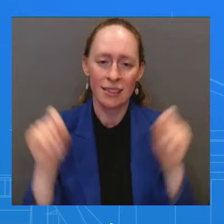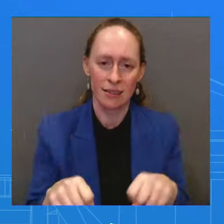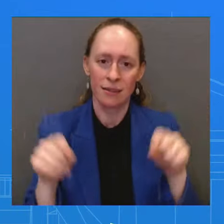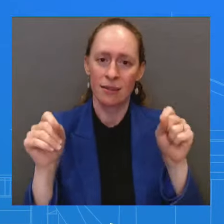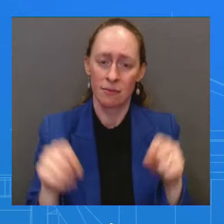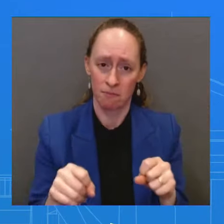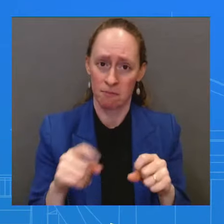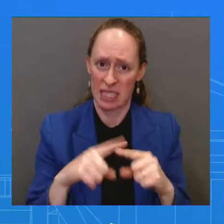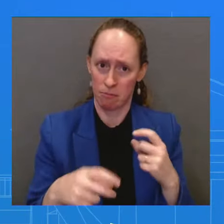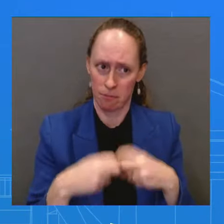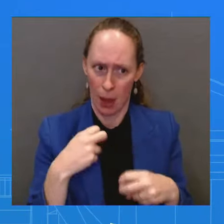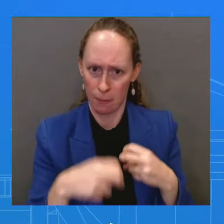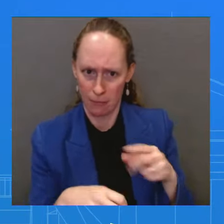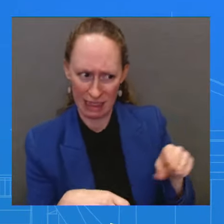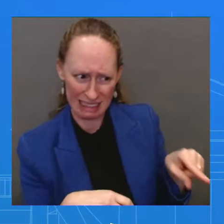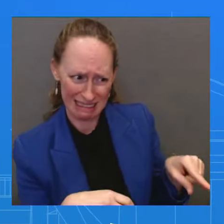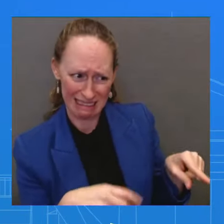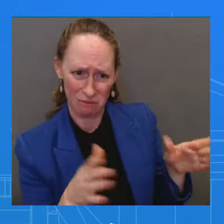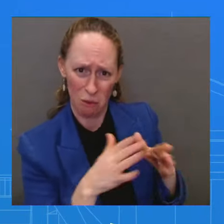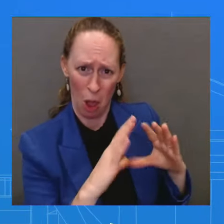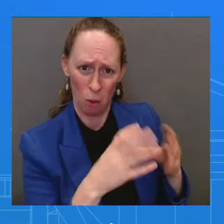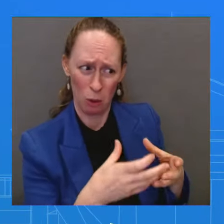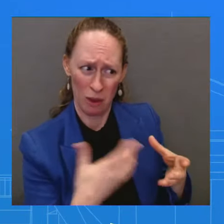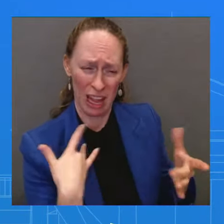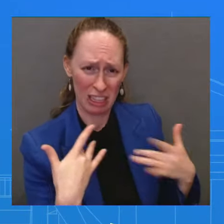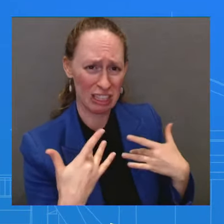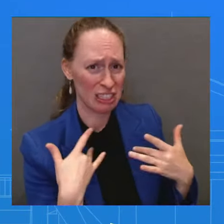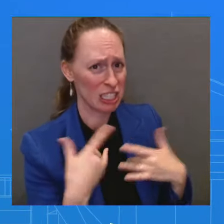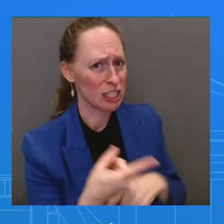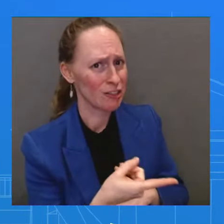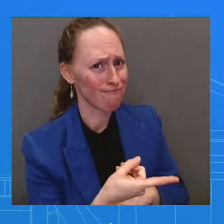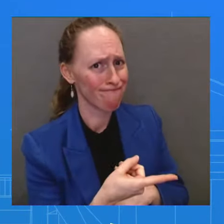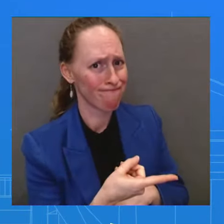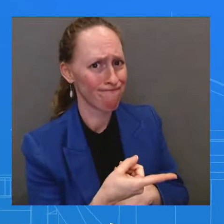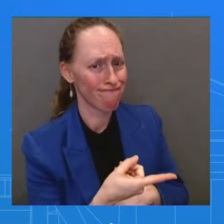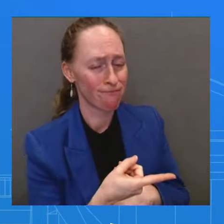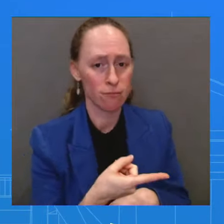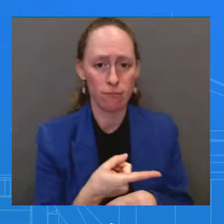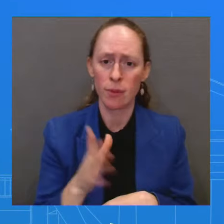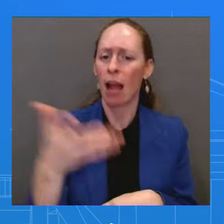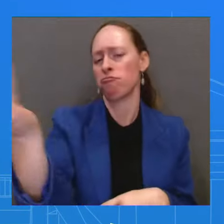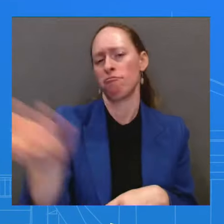both House Republicans and Democrat -- both Repub- -- Democrats in the House -- in the Senate, pardon me,